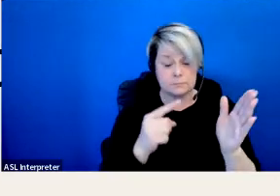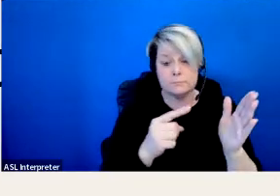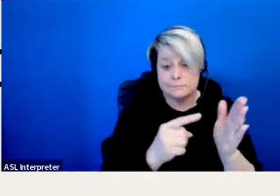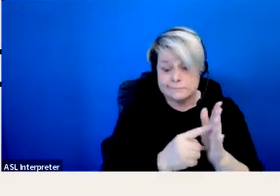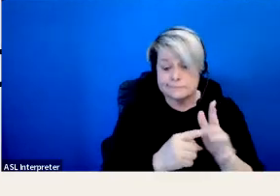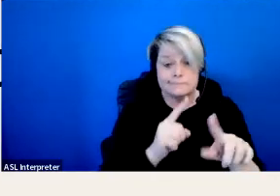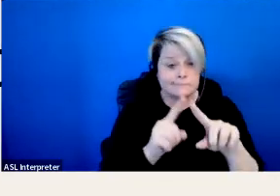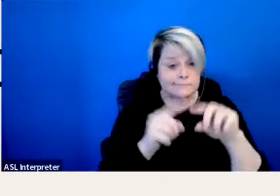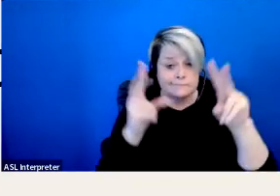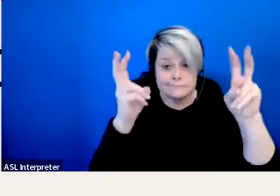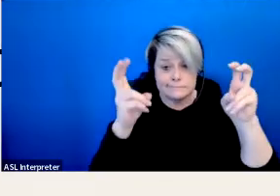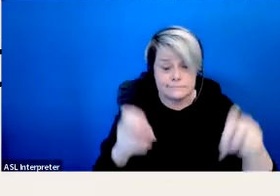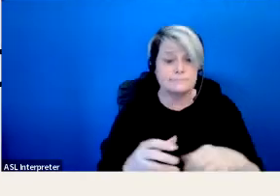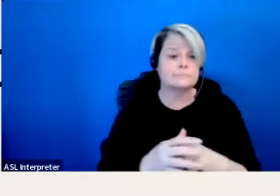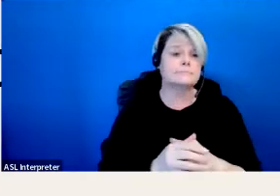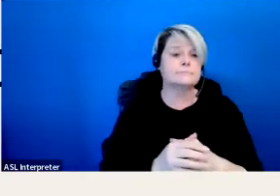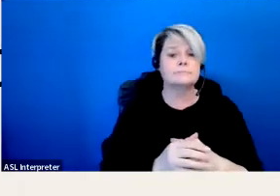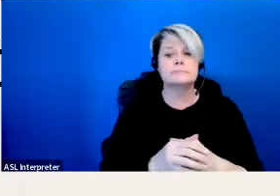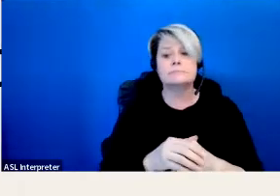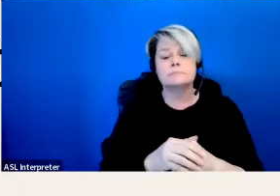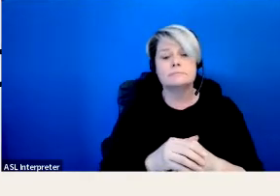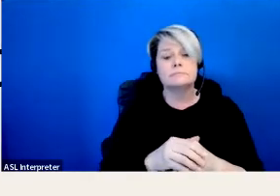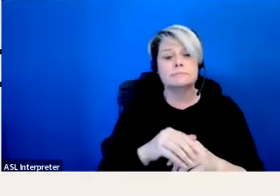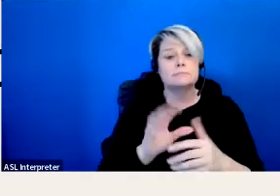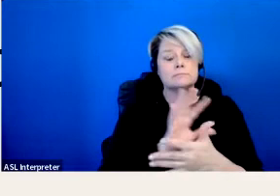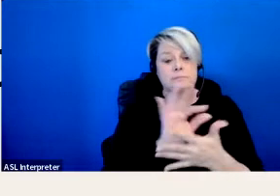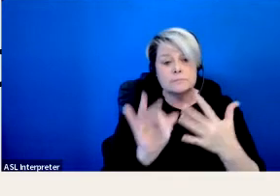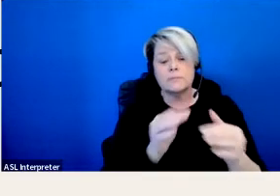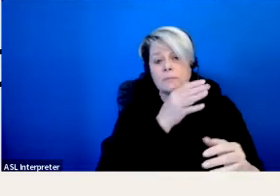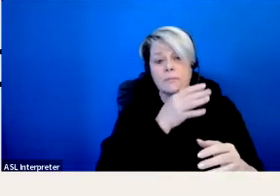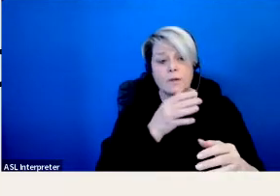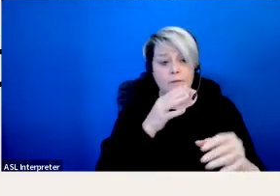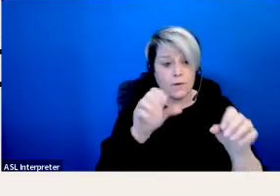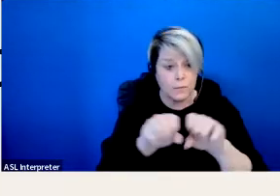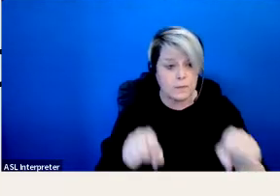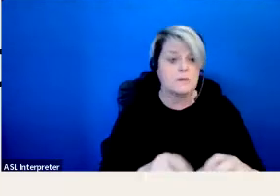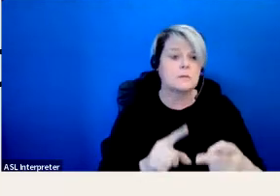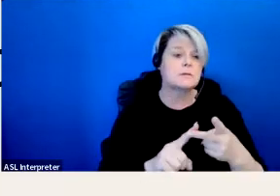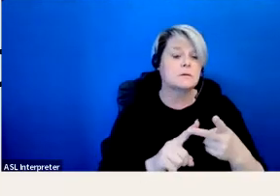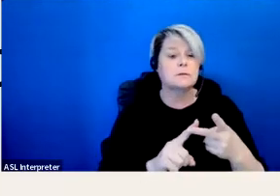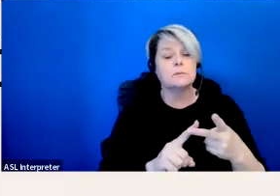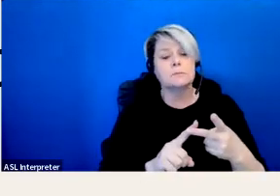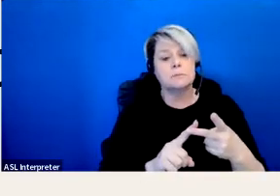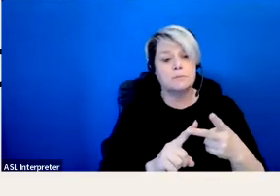resources that are returned from across the library